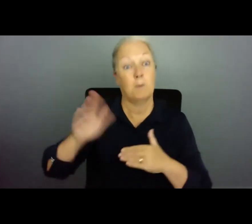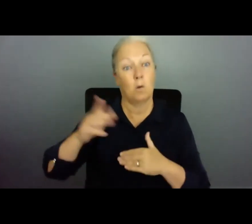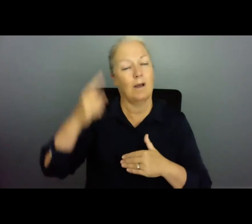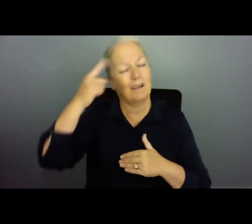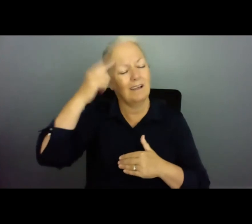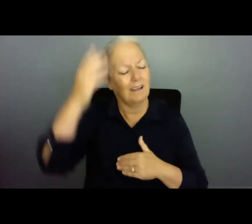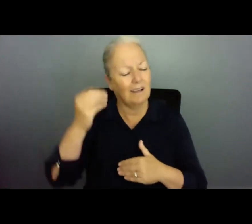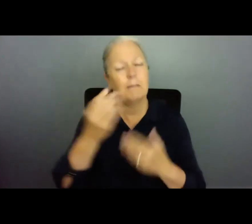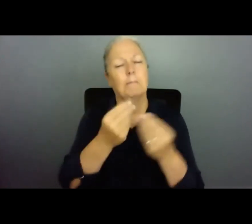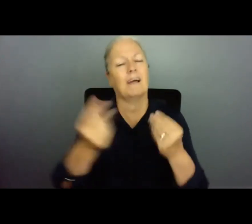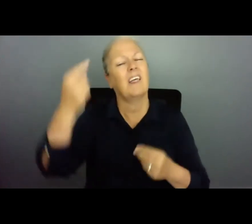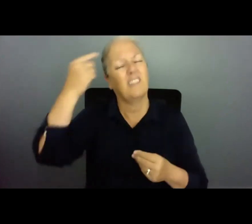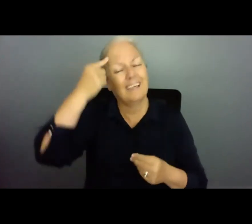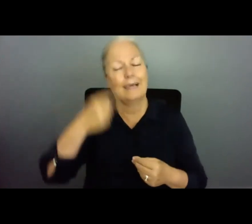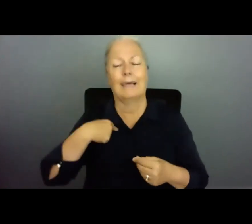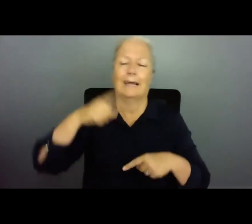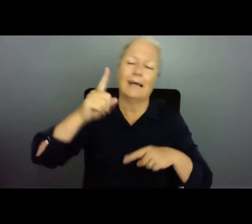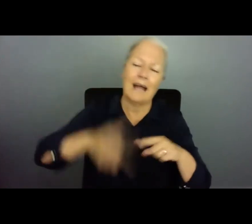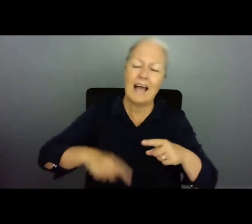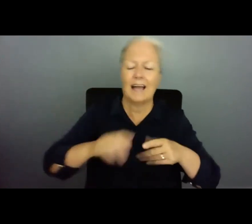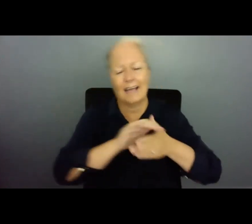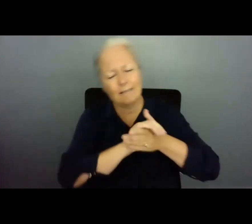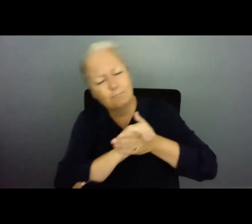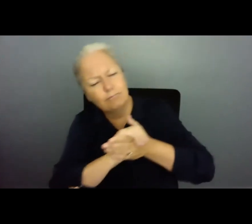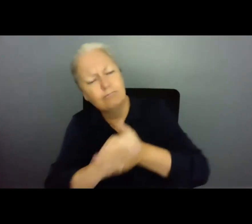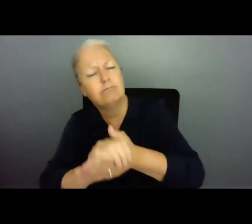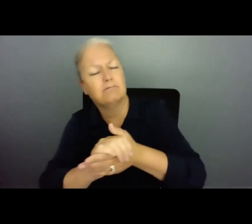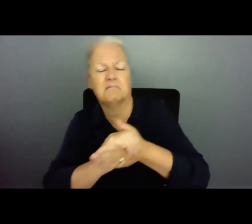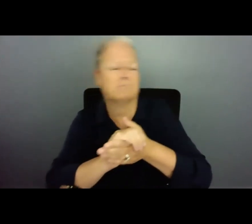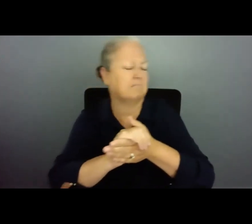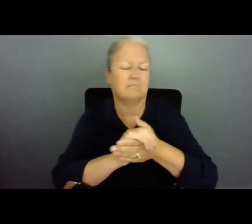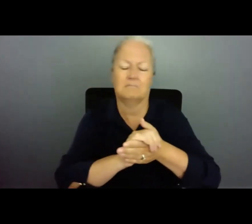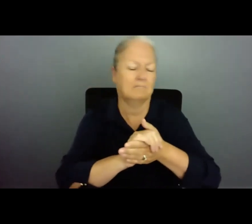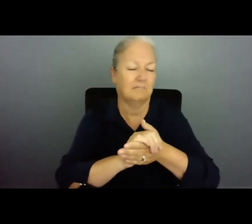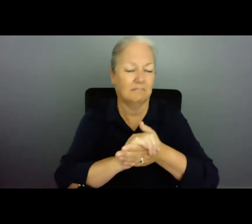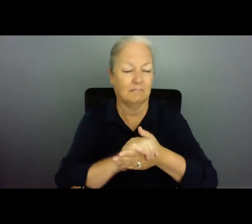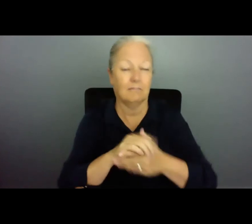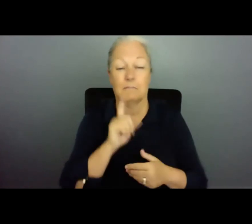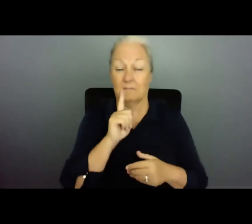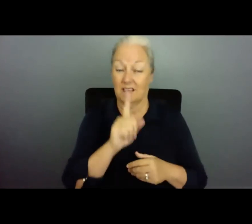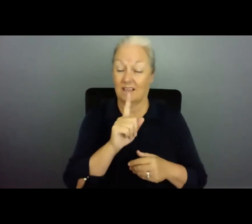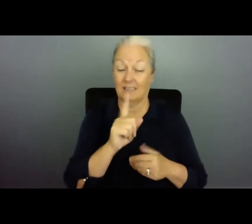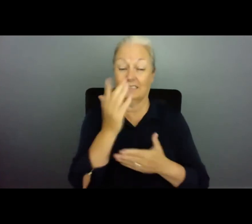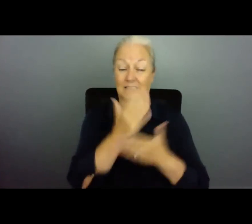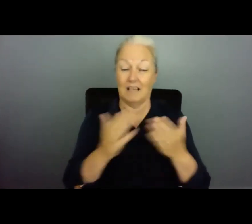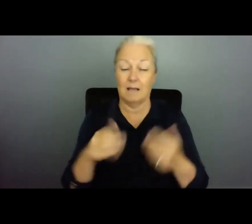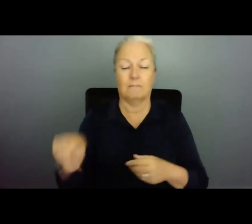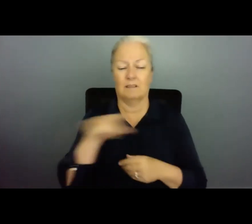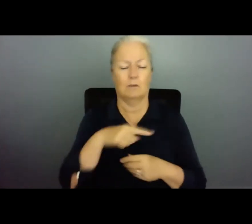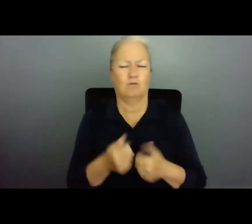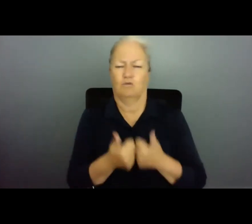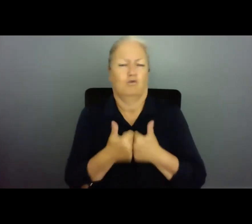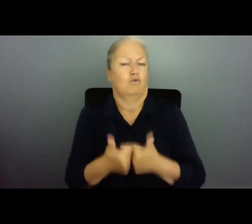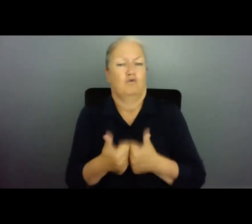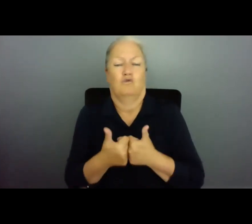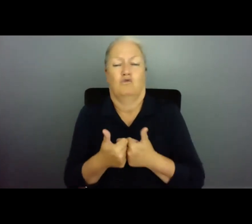of leading in fact some of us can communicate and well receive information through various channels